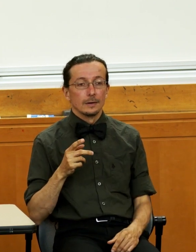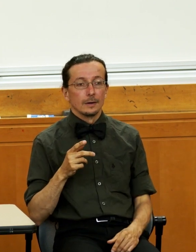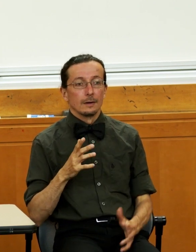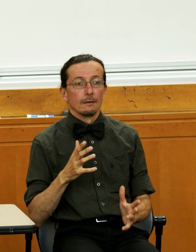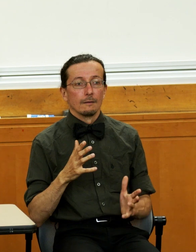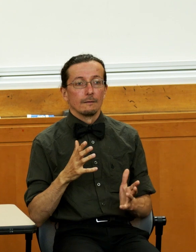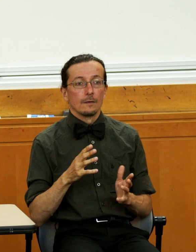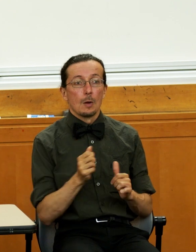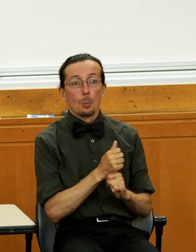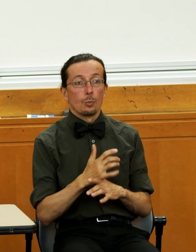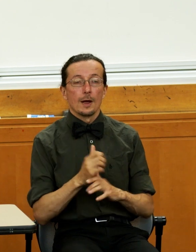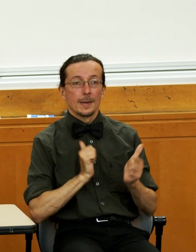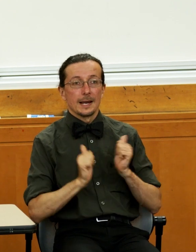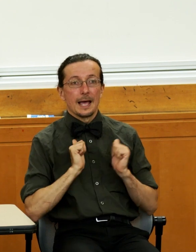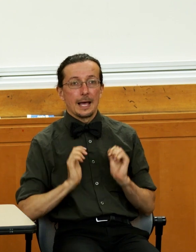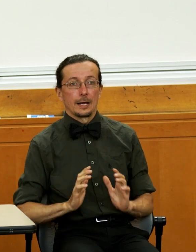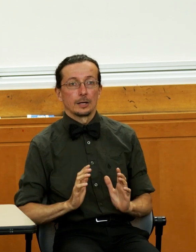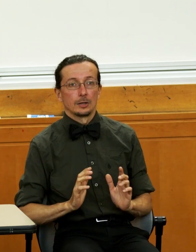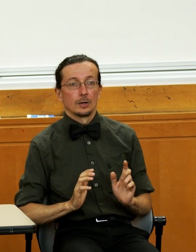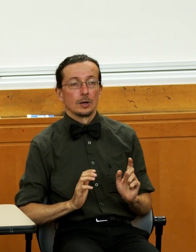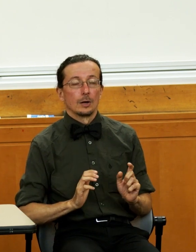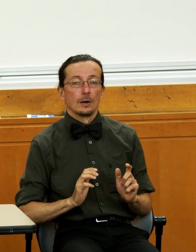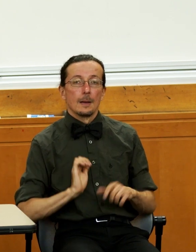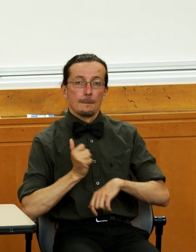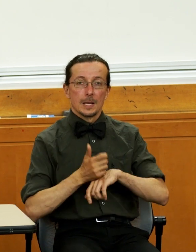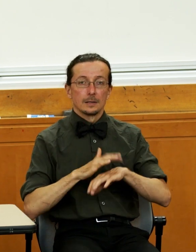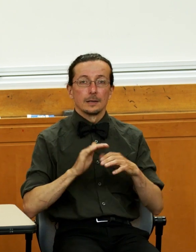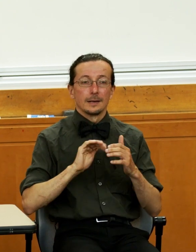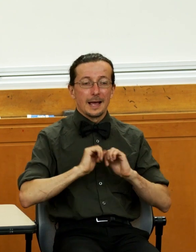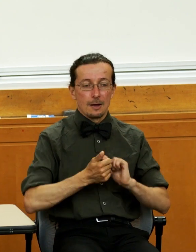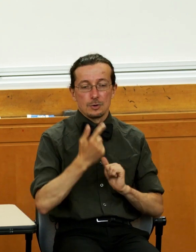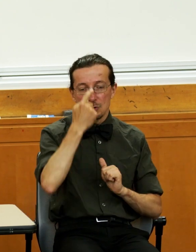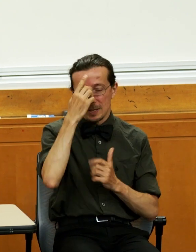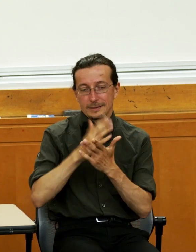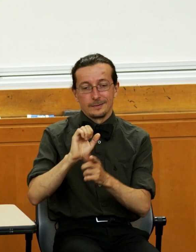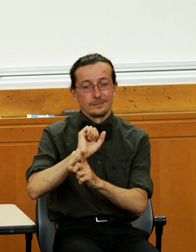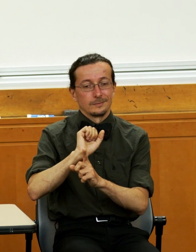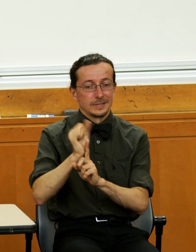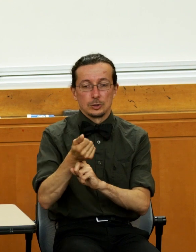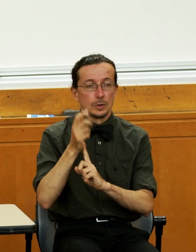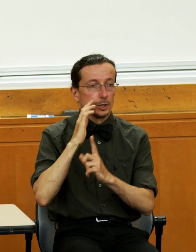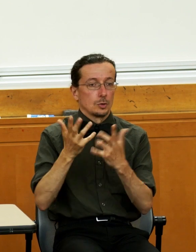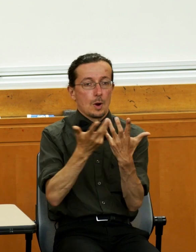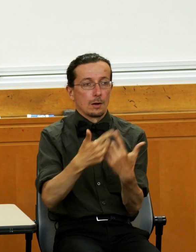based on how you think someone in a particular situation is going to behave and that's rooted